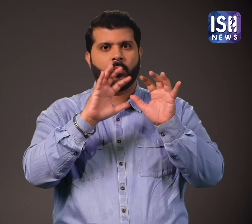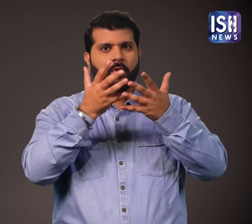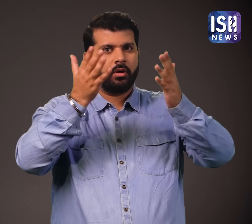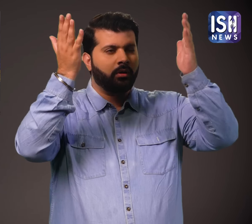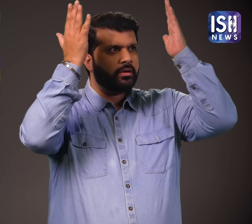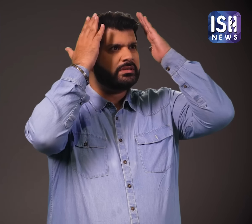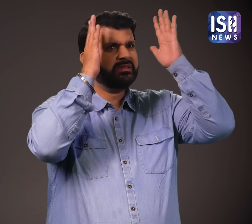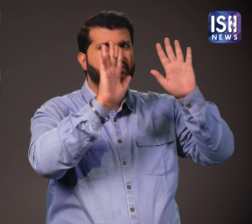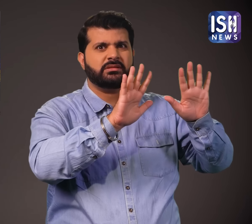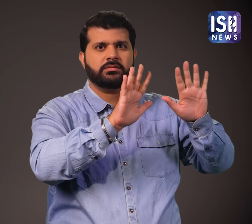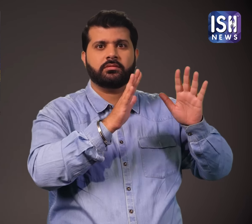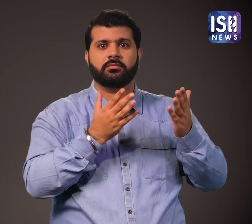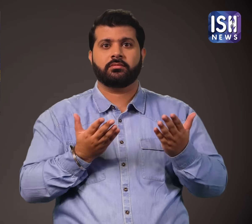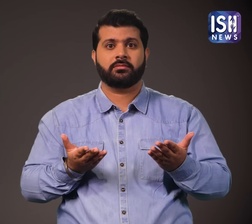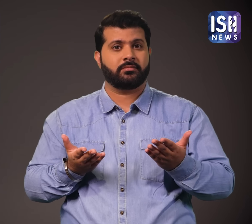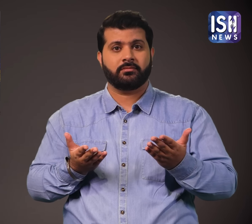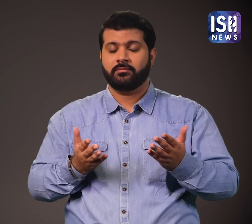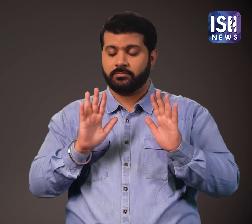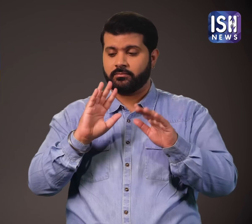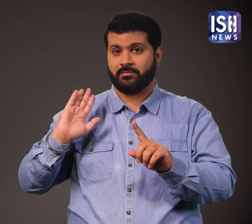Because of this, the world wants these conflicts to stop.